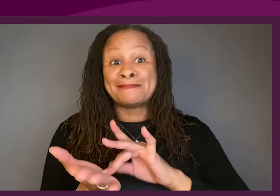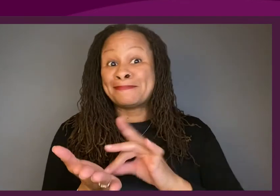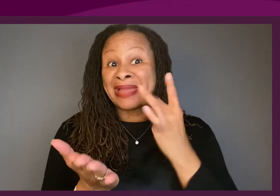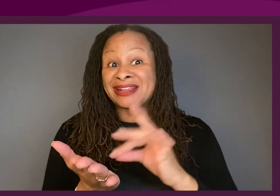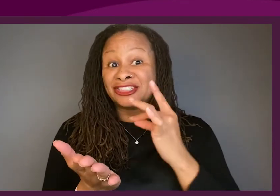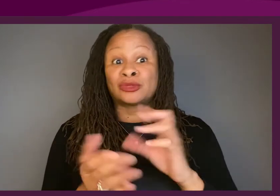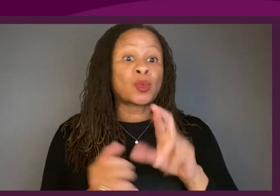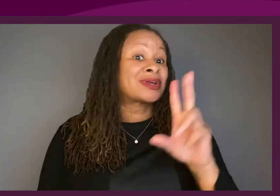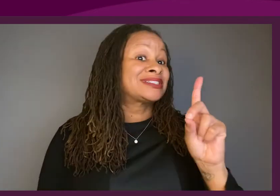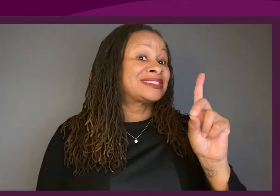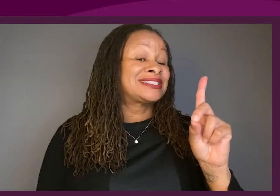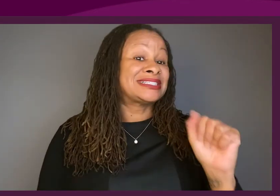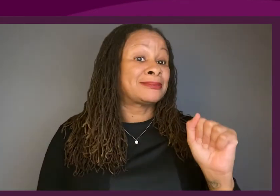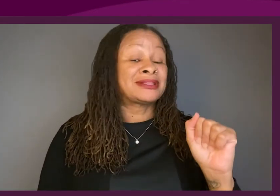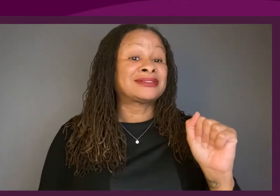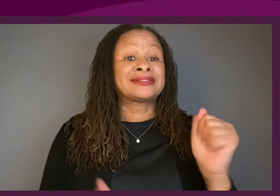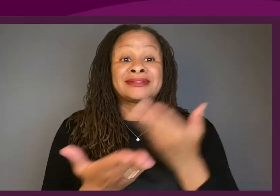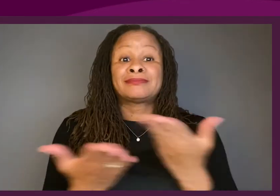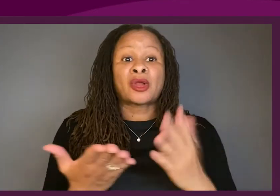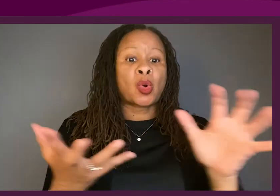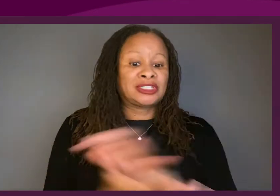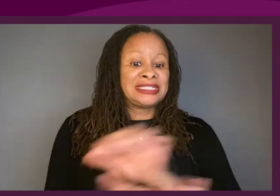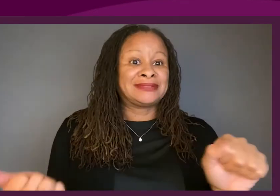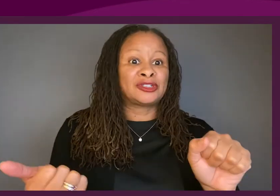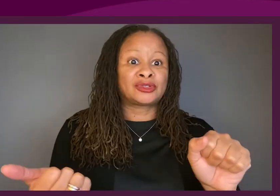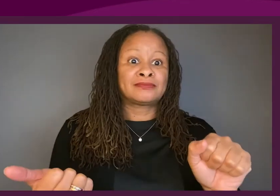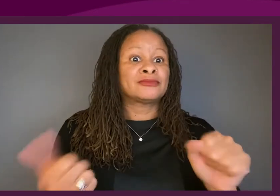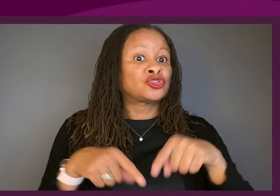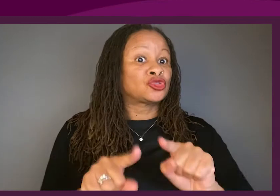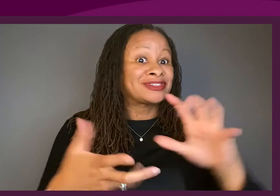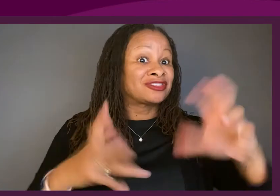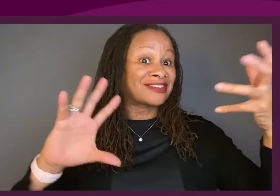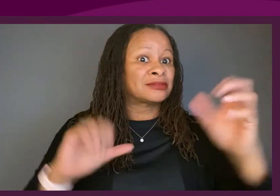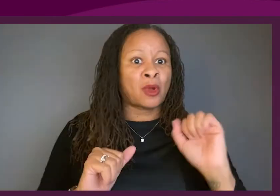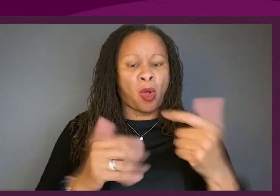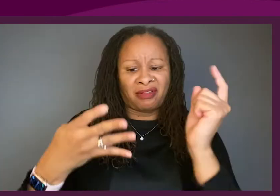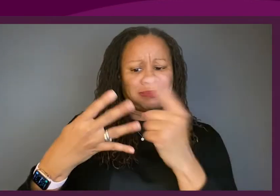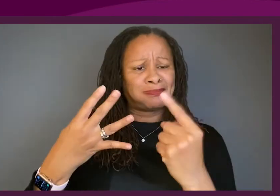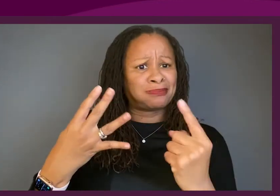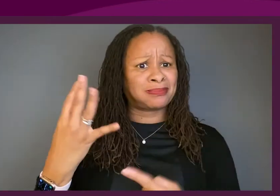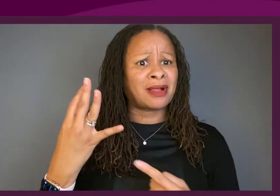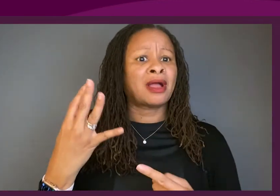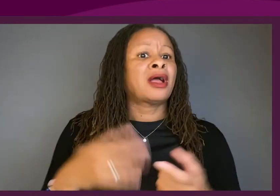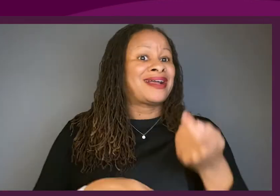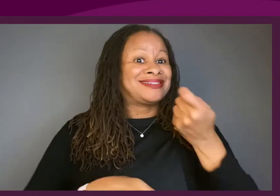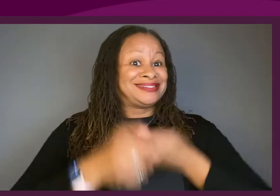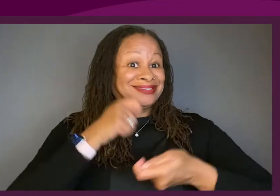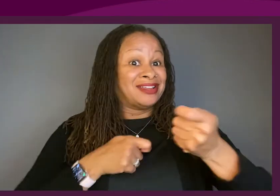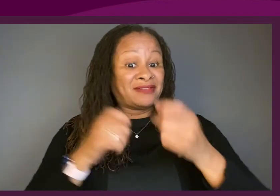or disability supplies are damaged or destroyed in the disaster, all of these, rather than